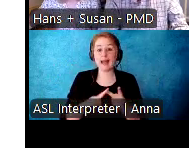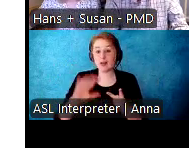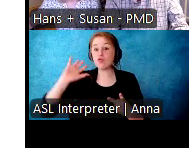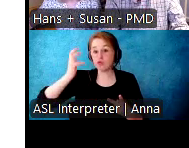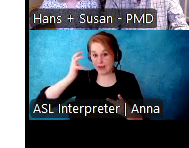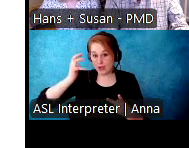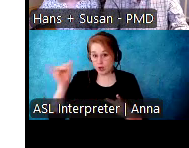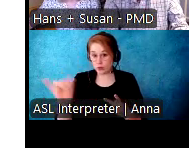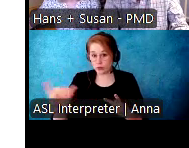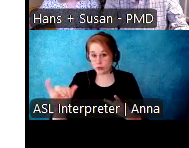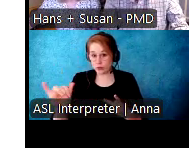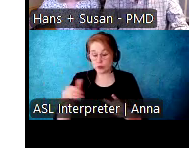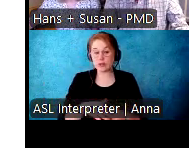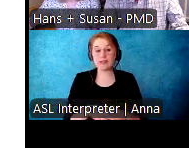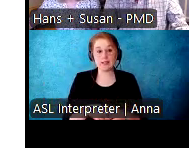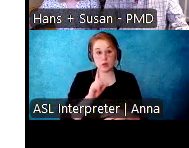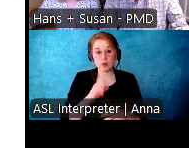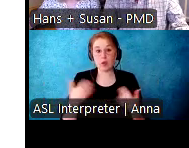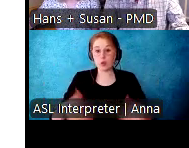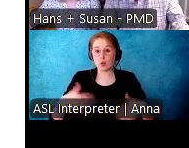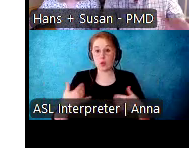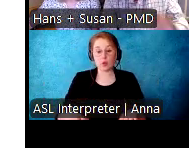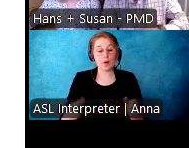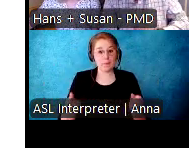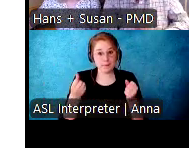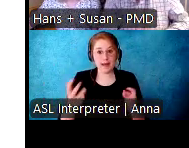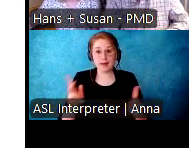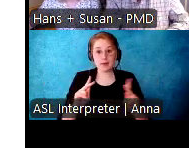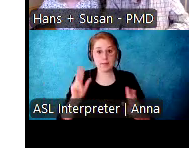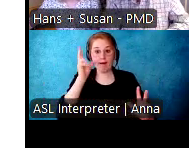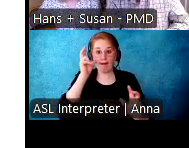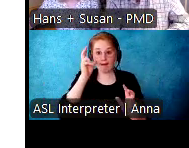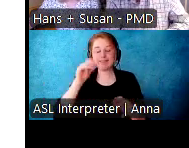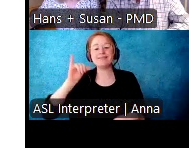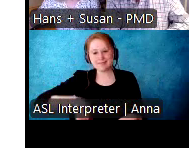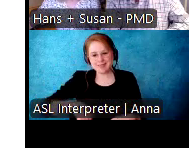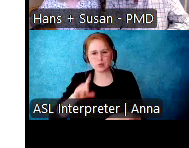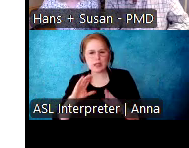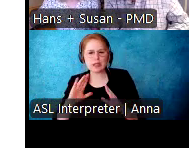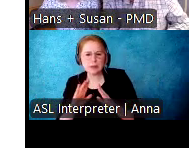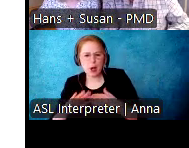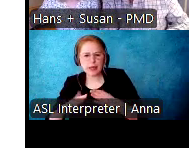which is even greater in getting into smaller communities and communities all over the state.